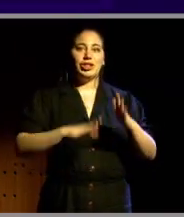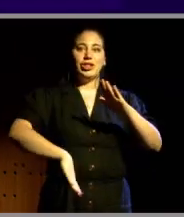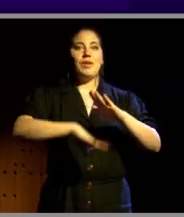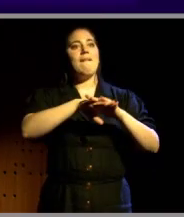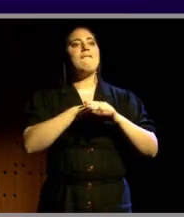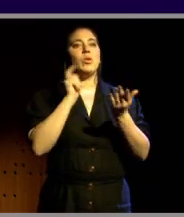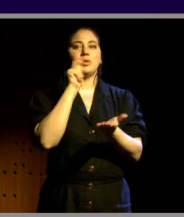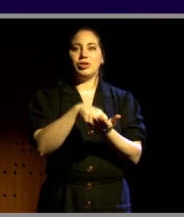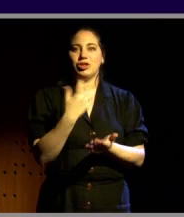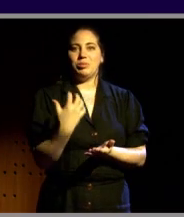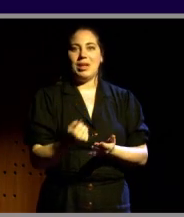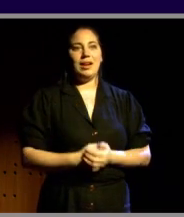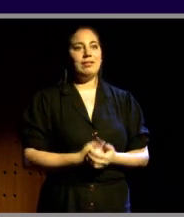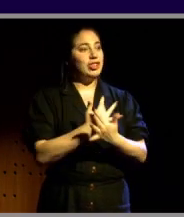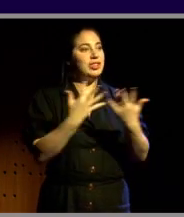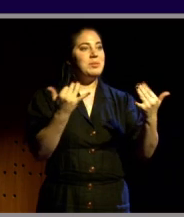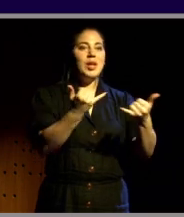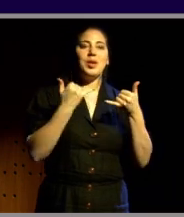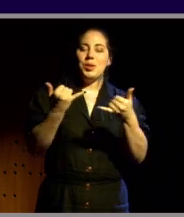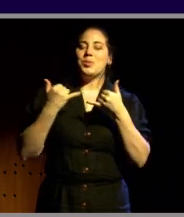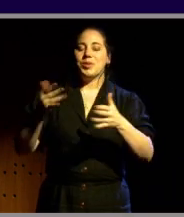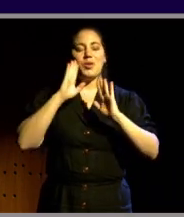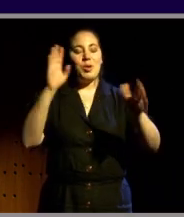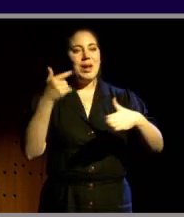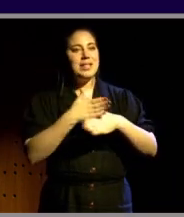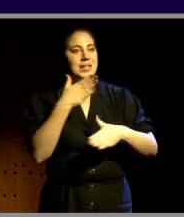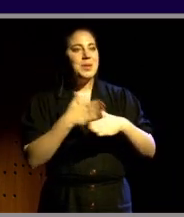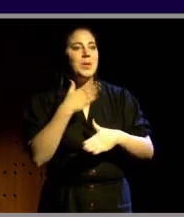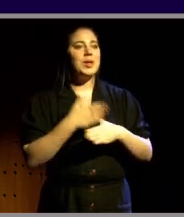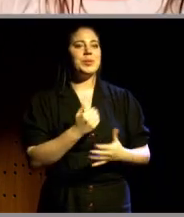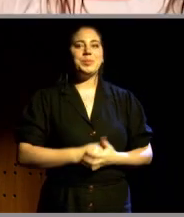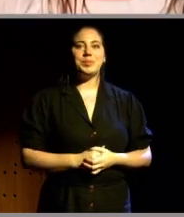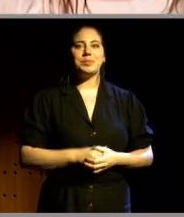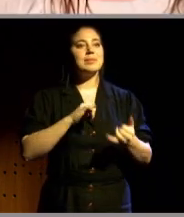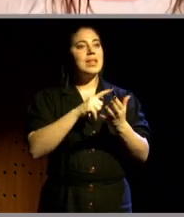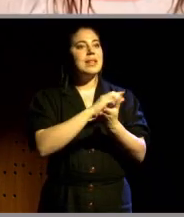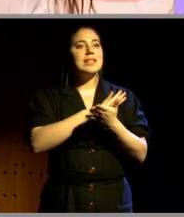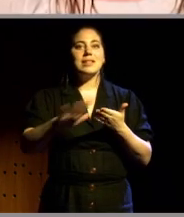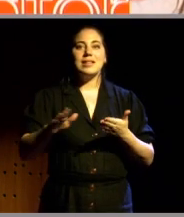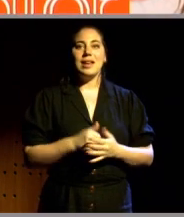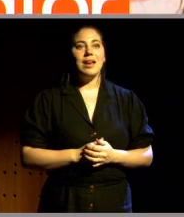Sarah has received numerous awards for her outstanding work in the field of music. Sarah has excelled as both a soprano